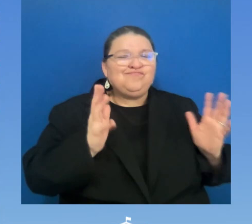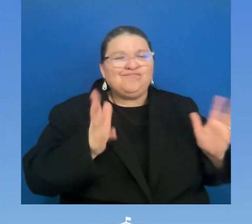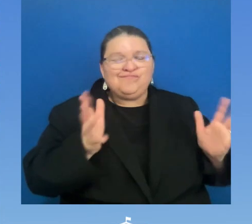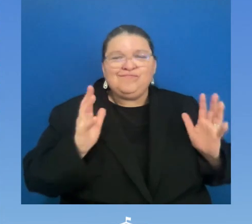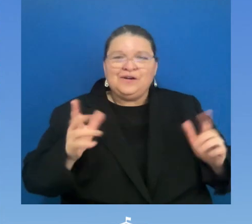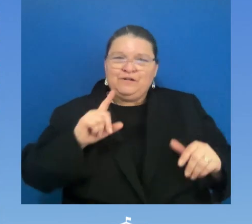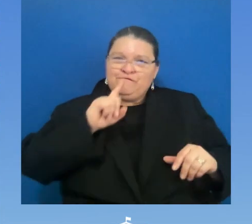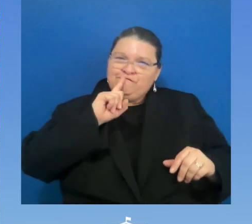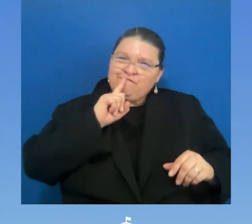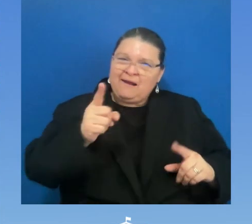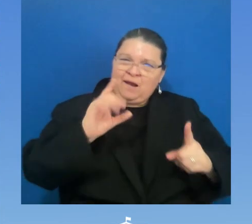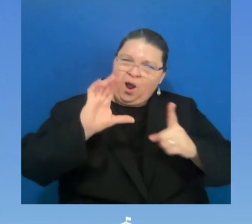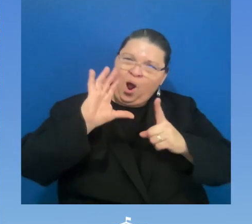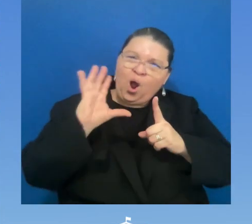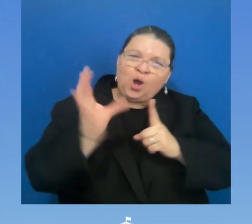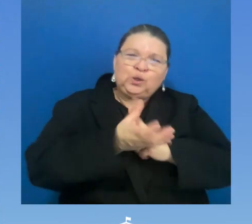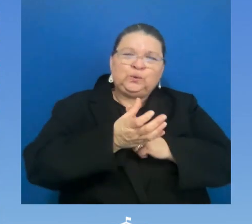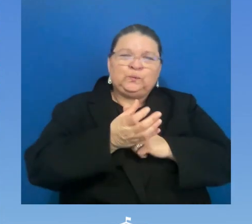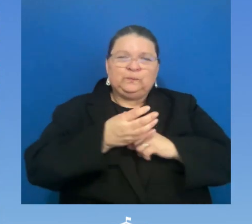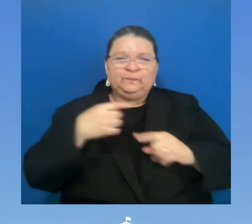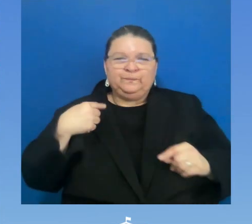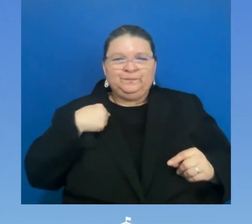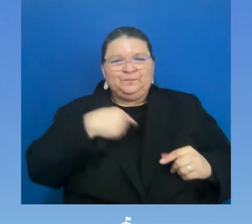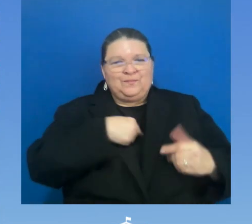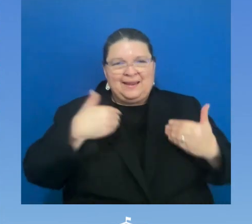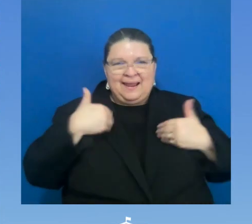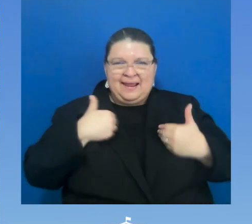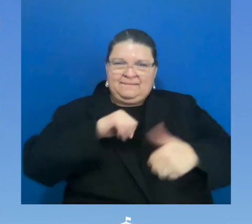and I'm just so grateful to be a part of it. The Vice President: And I love that point.